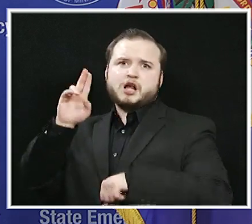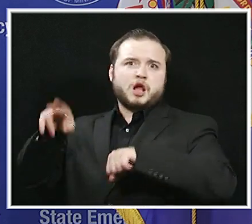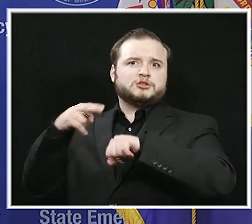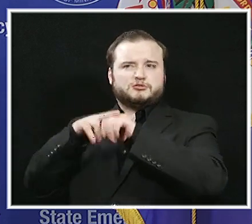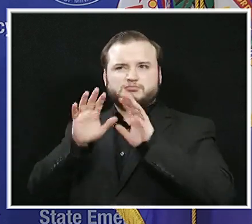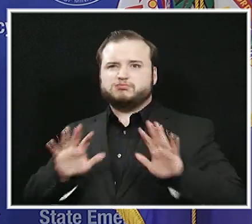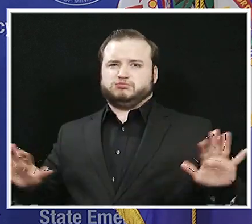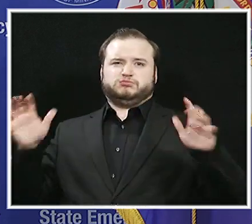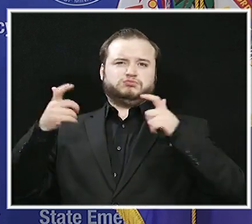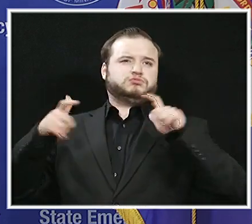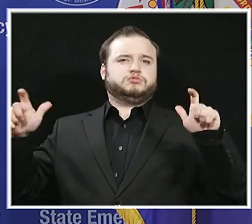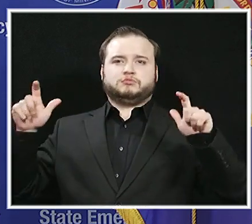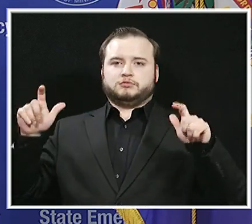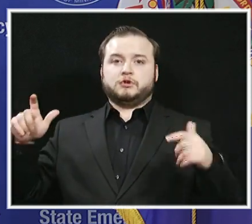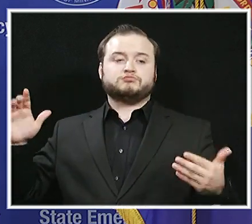ranges from small shops to